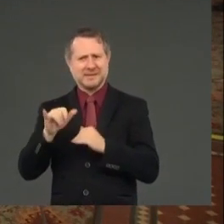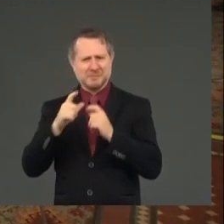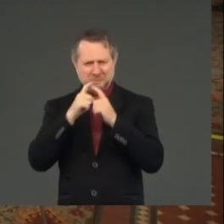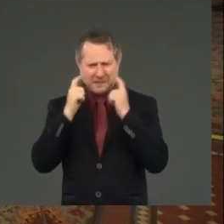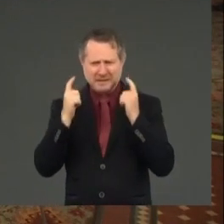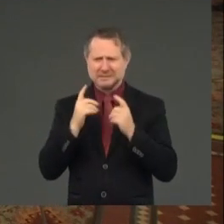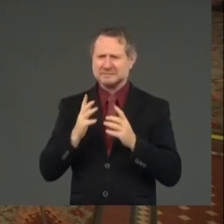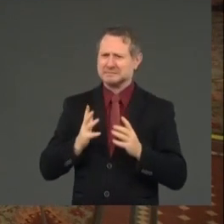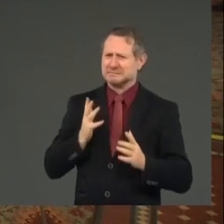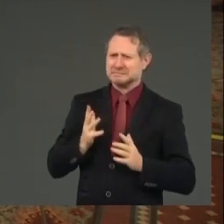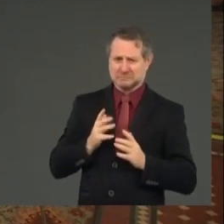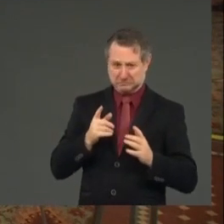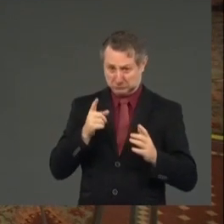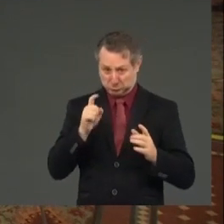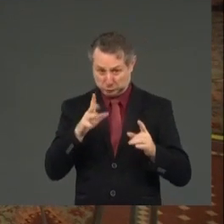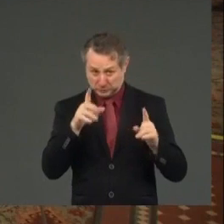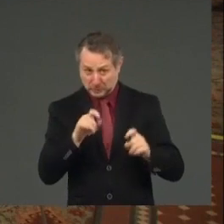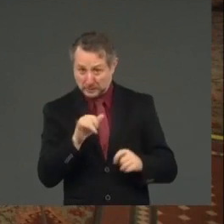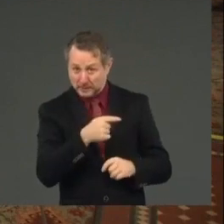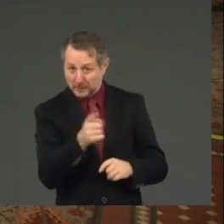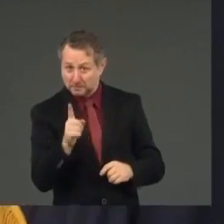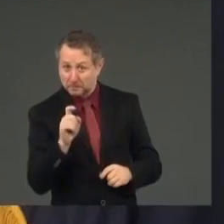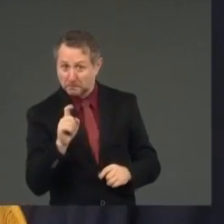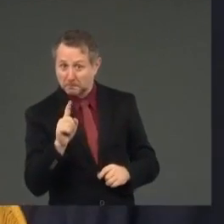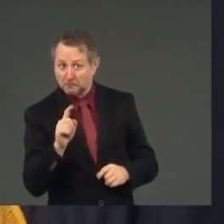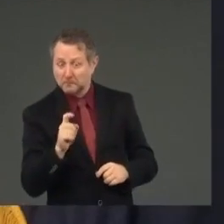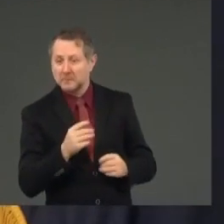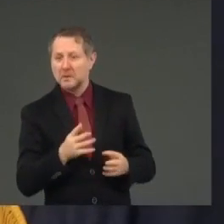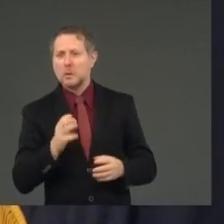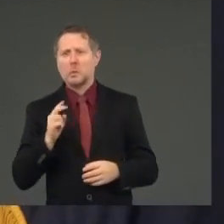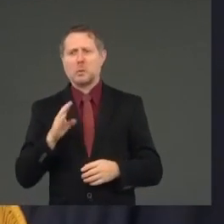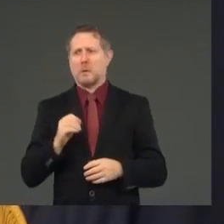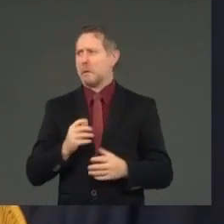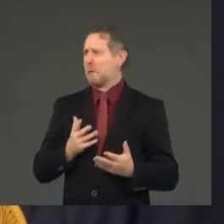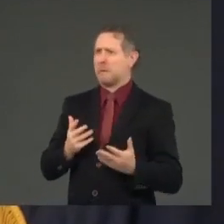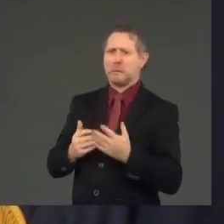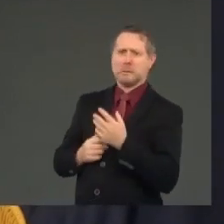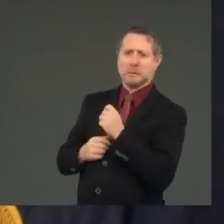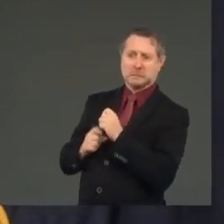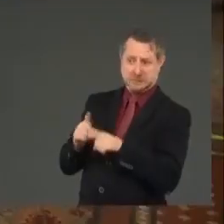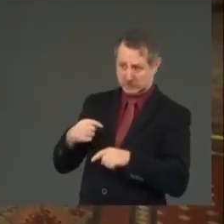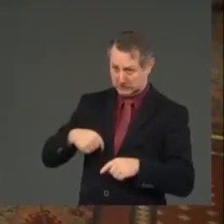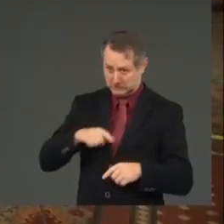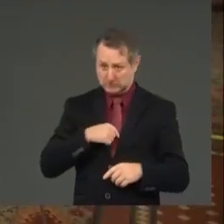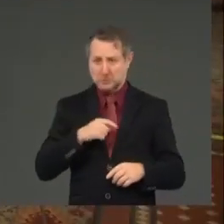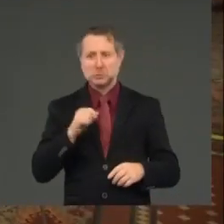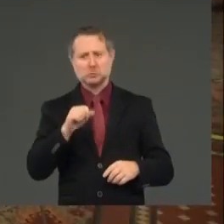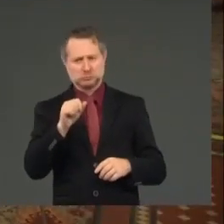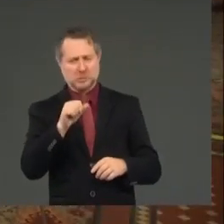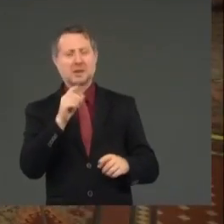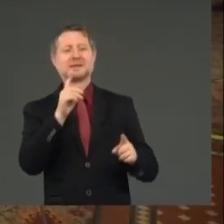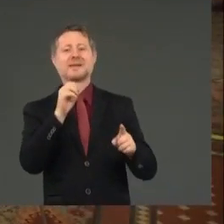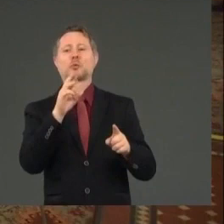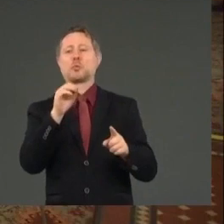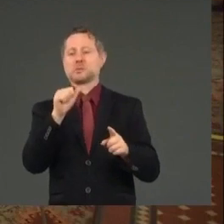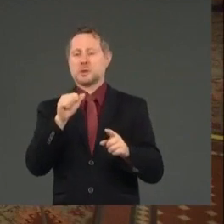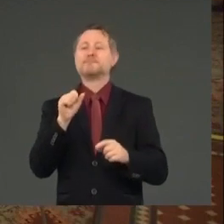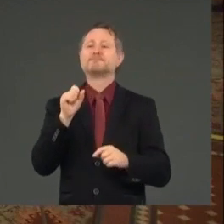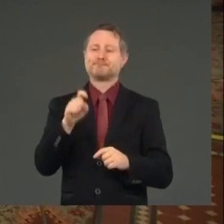HAVE ACCESS TO MEDICAL GRADE MASKS OR N95 MASKS OR EVEN SURGICAL MASKS FOR THAT MATTER?